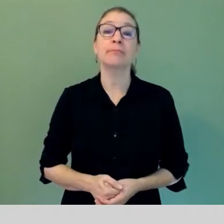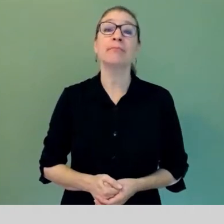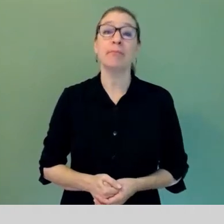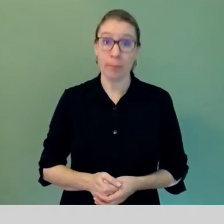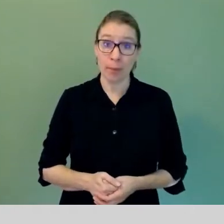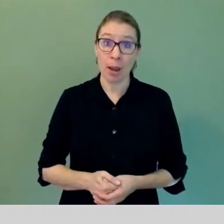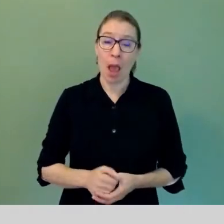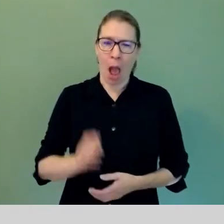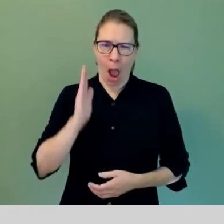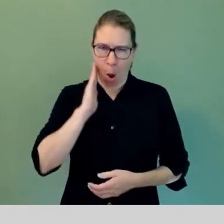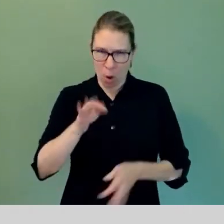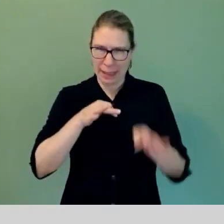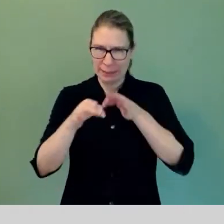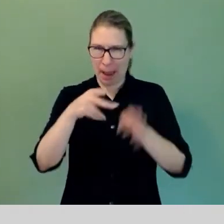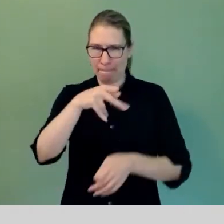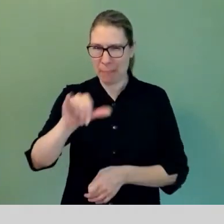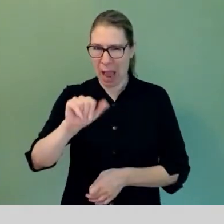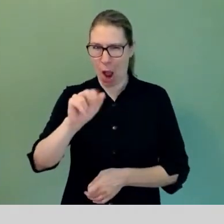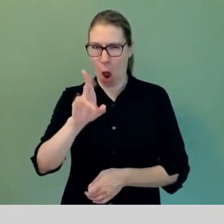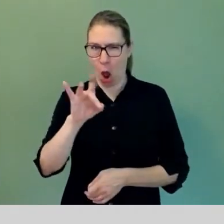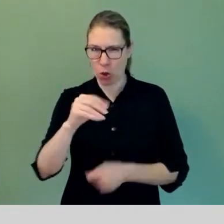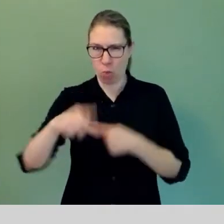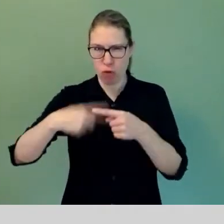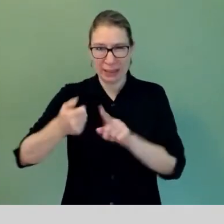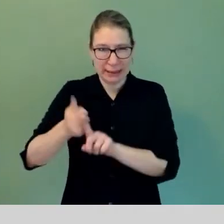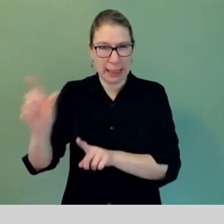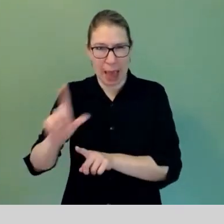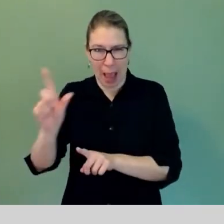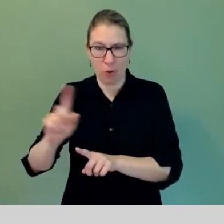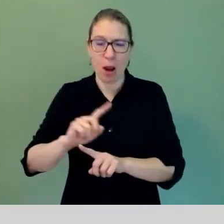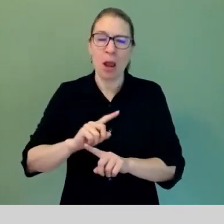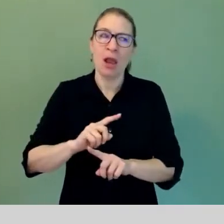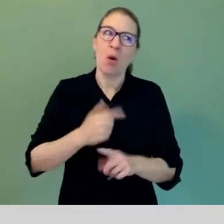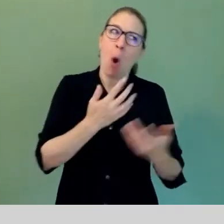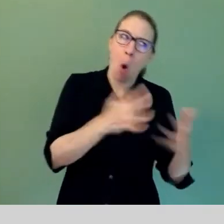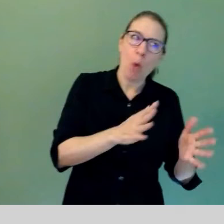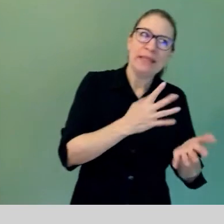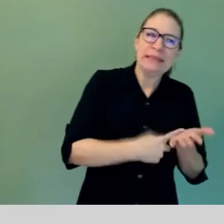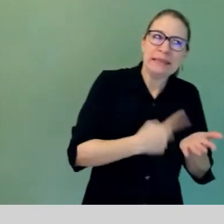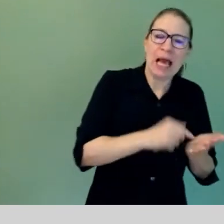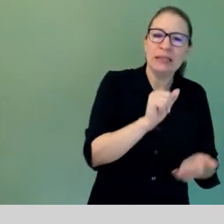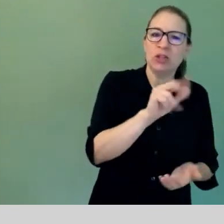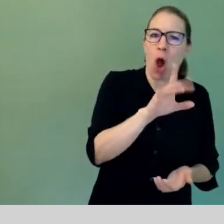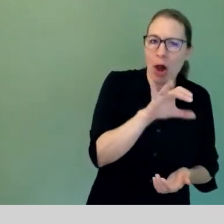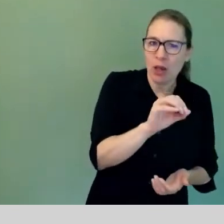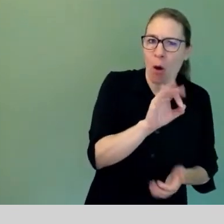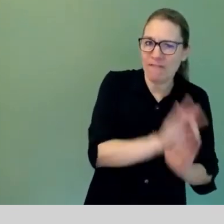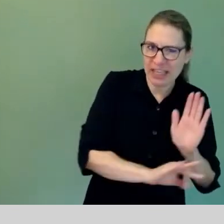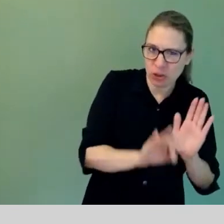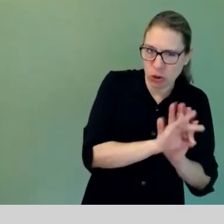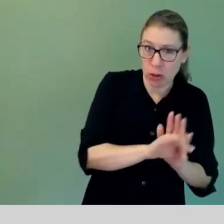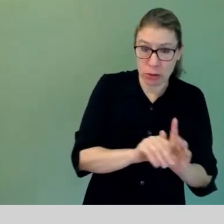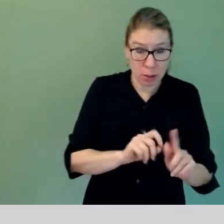So before we jump into Pi Audio Processing as a library, we discussed audio features and really what audio is.